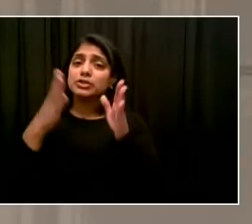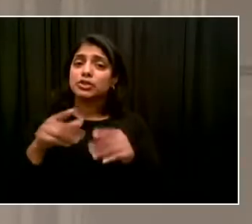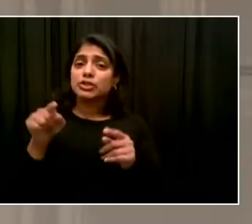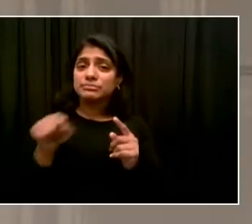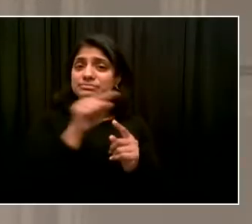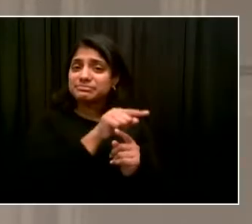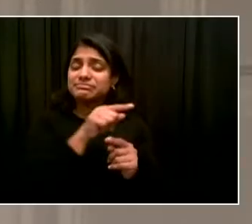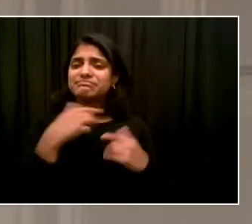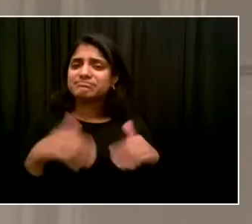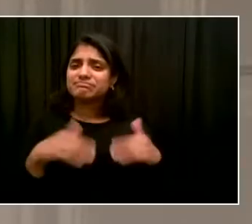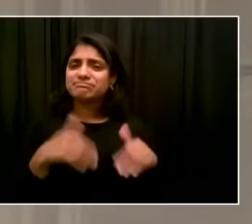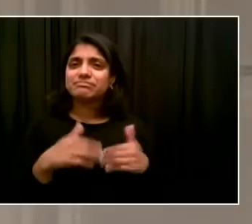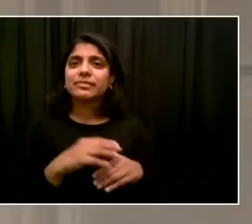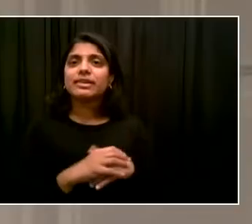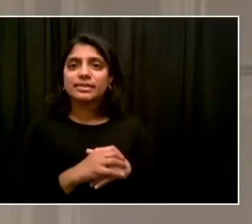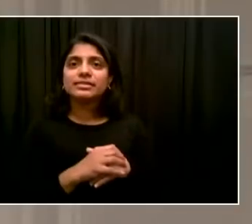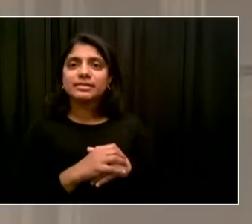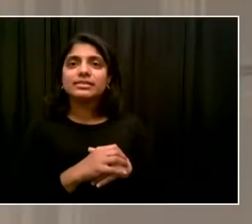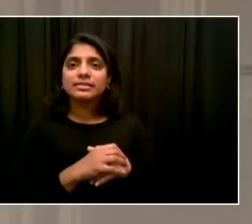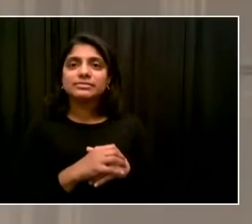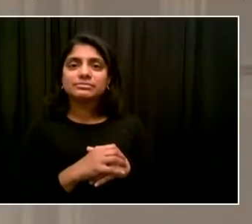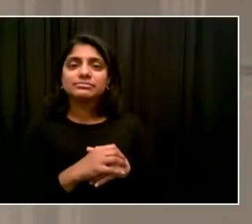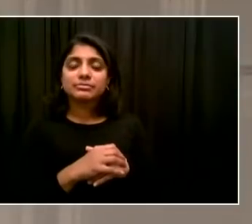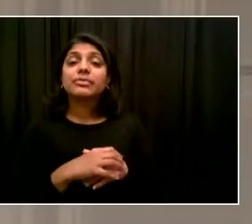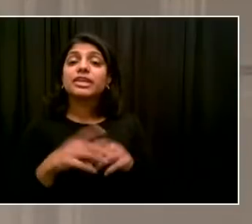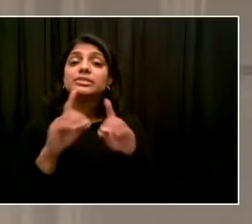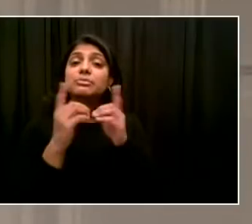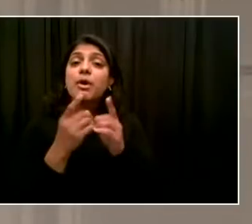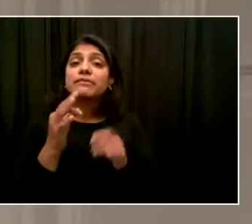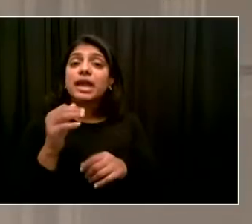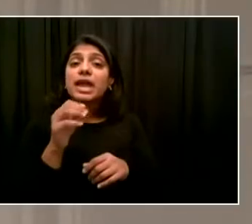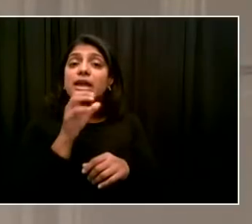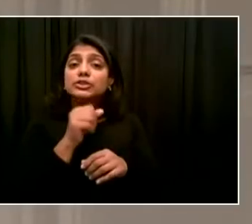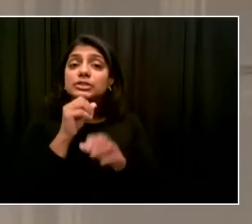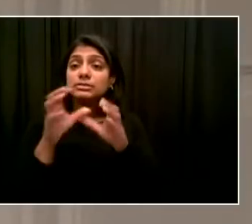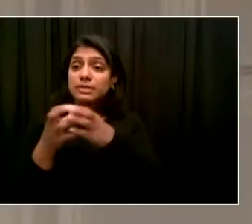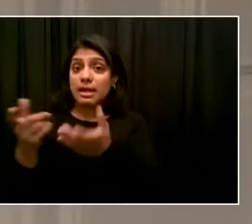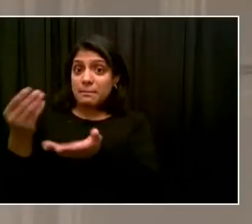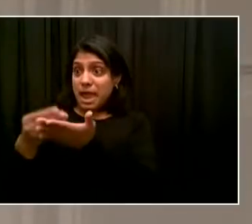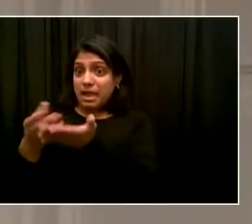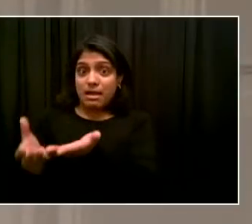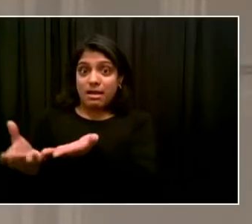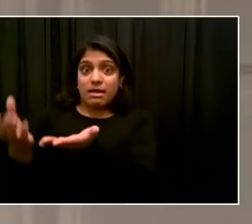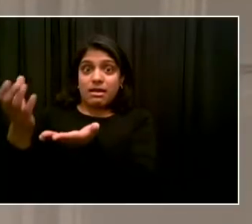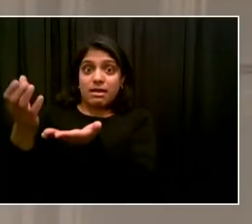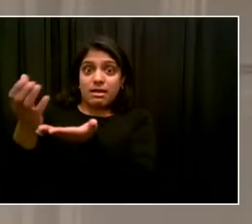DISCUSSION.